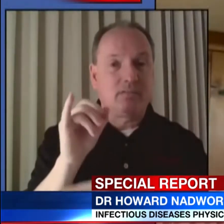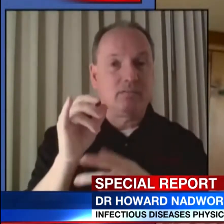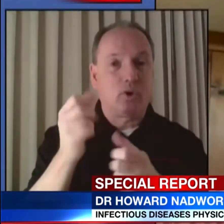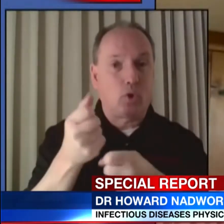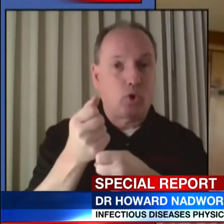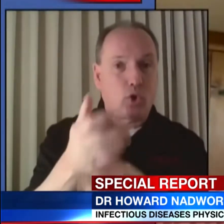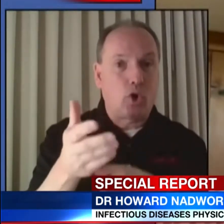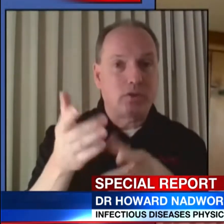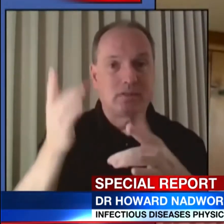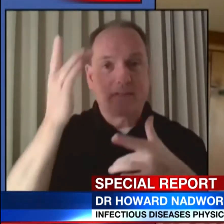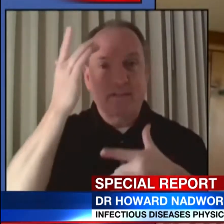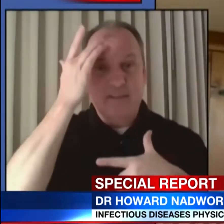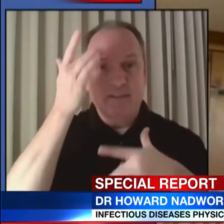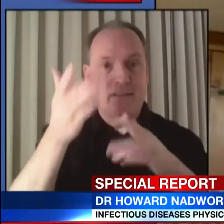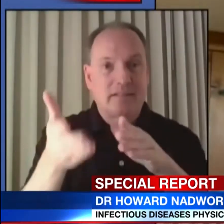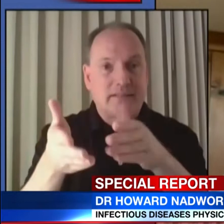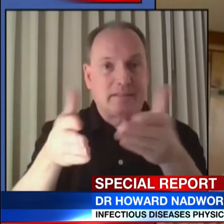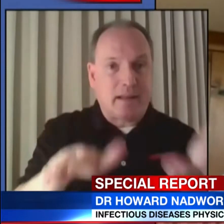THAT MAKE THEM, ONE, MORE